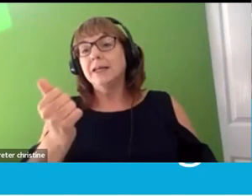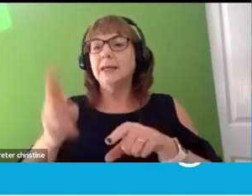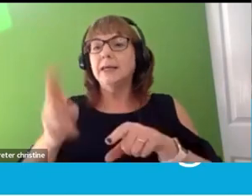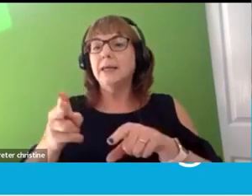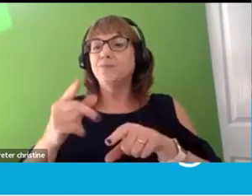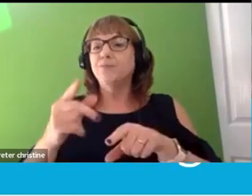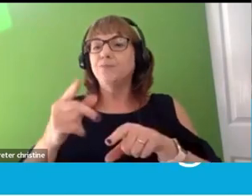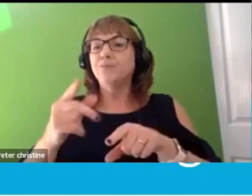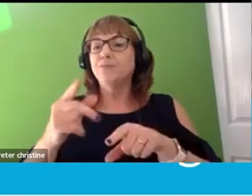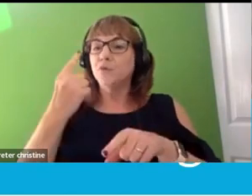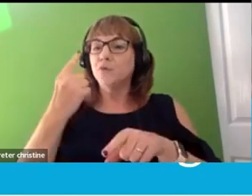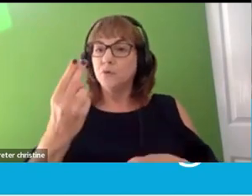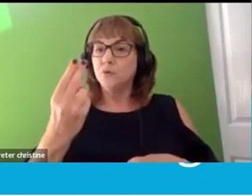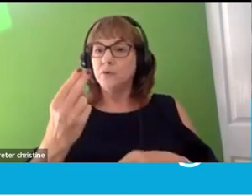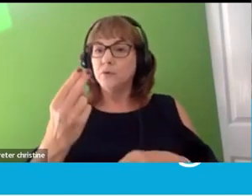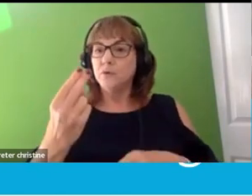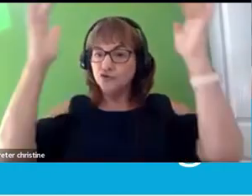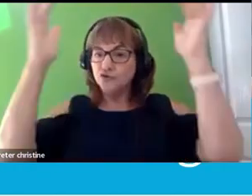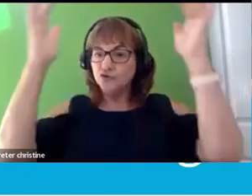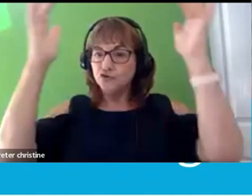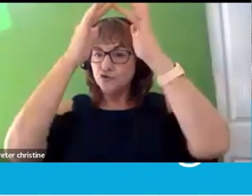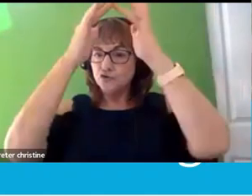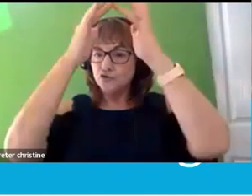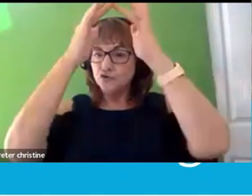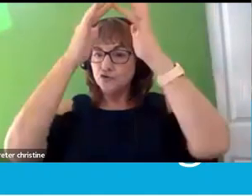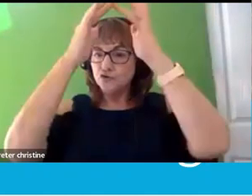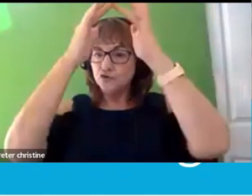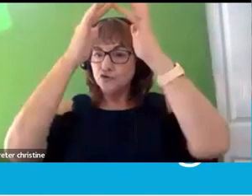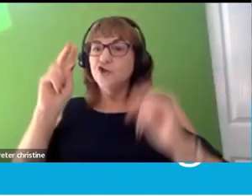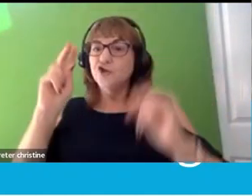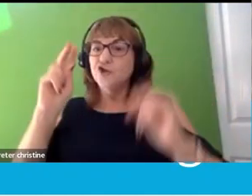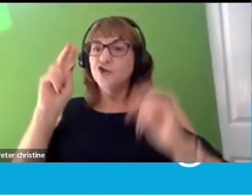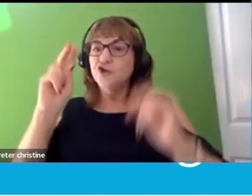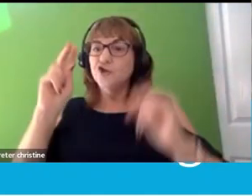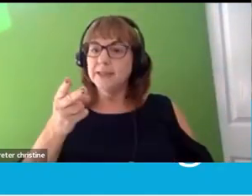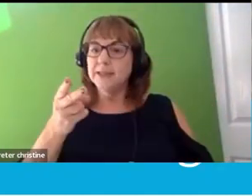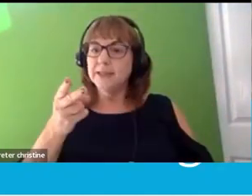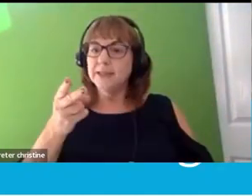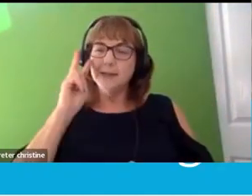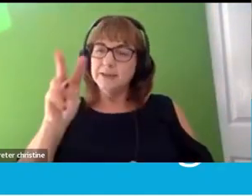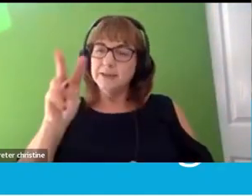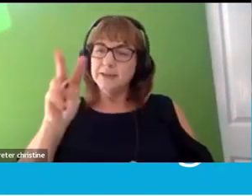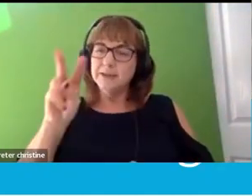can touch your fingers above your head and you can see if it's easier or harder. It technically